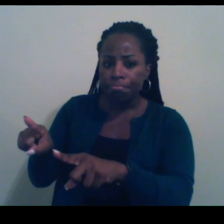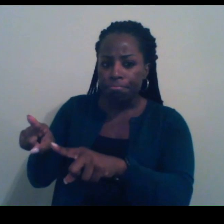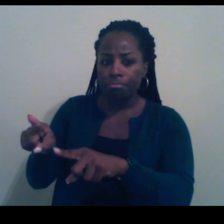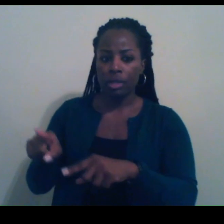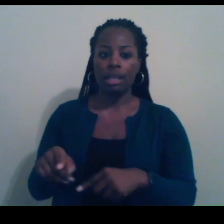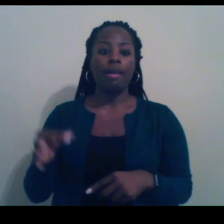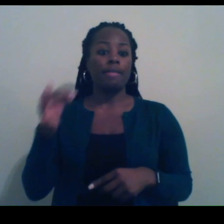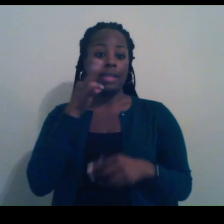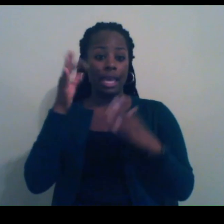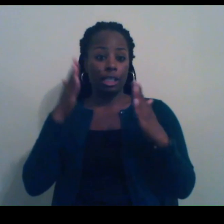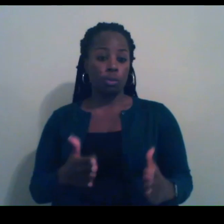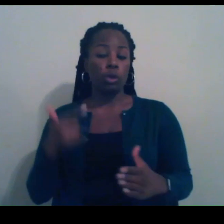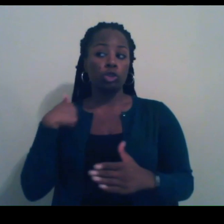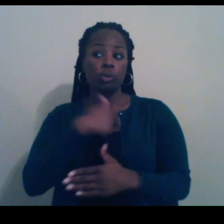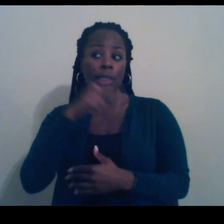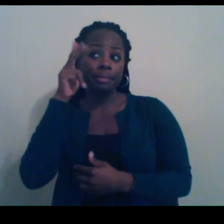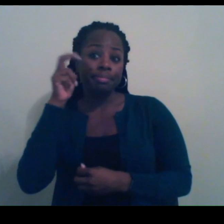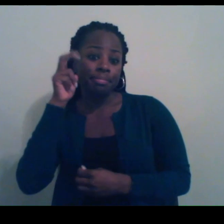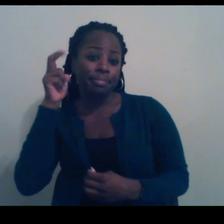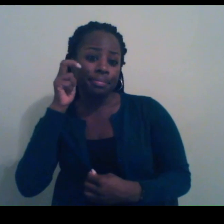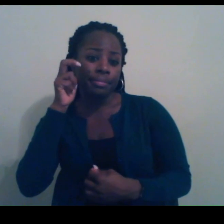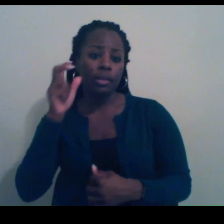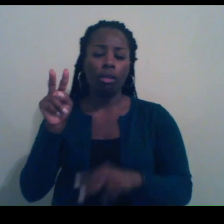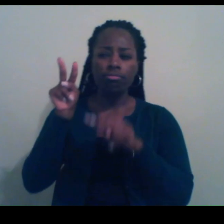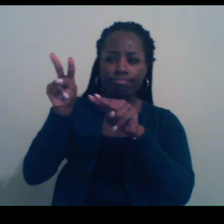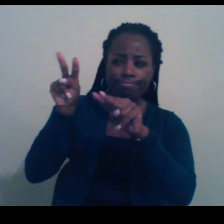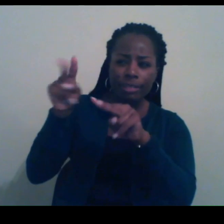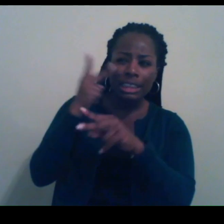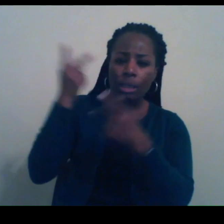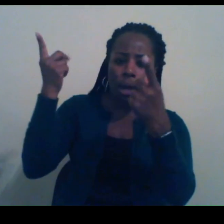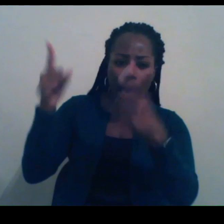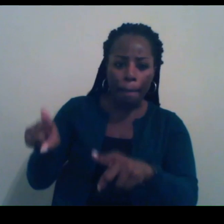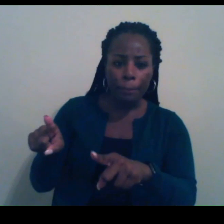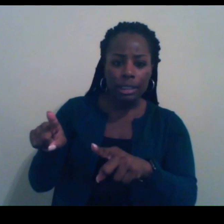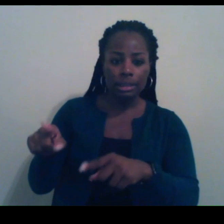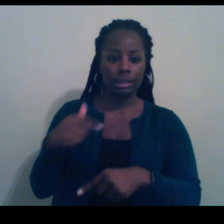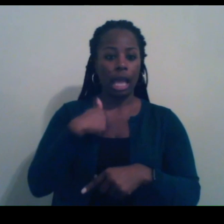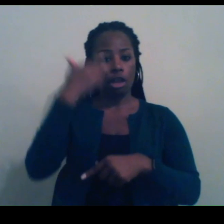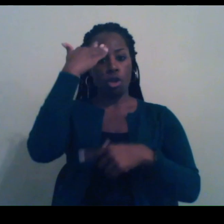we'll watch the cases and and I know the president will make the decisions with